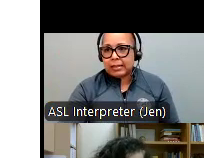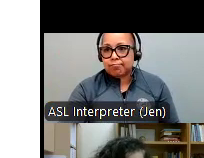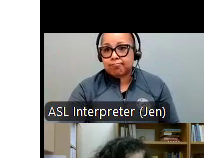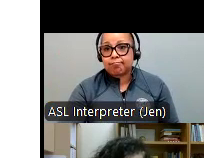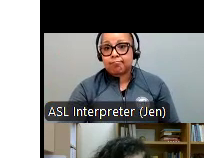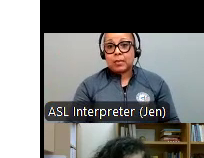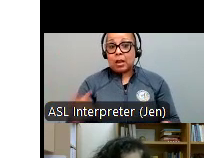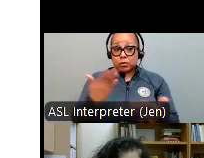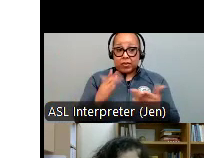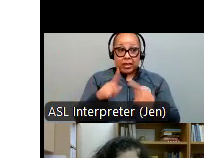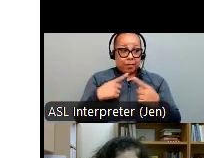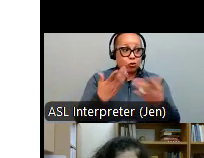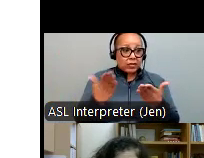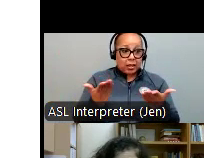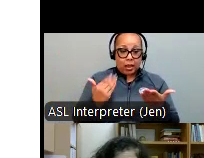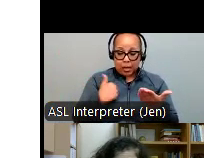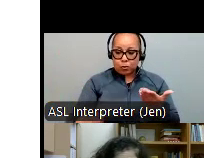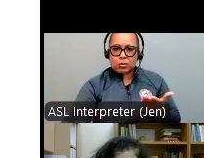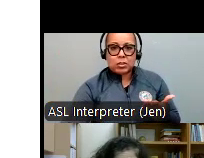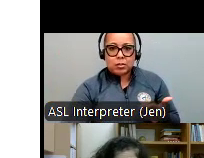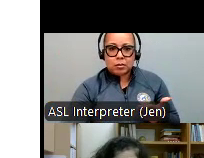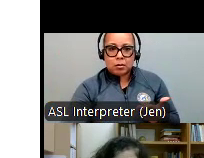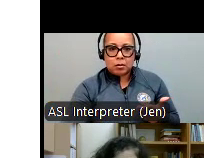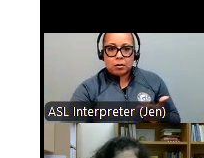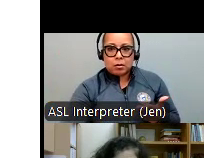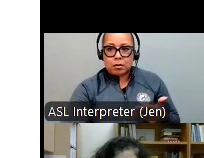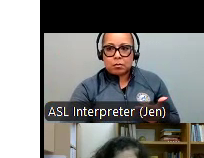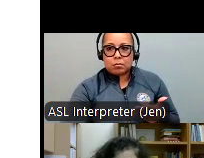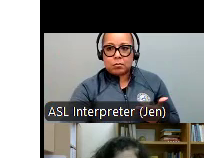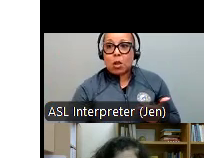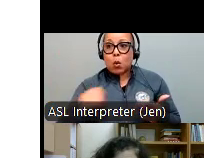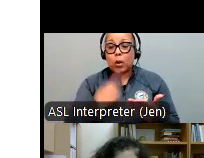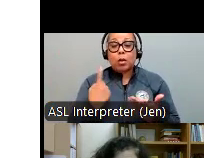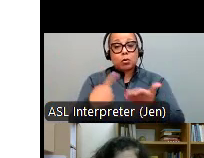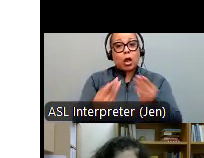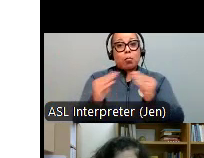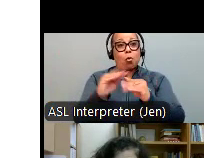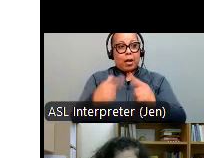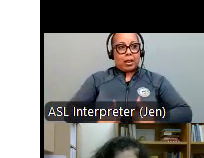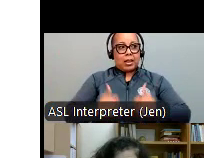just some things about service animals. We will talk a little bit more about lived experiences